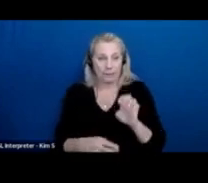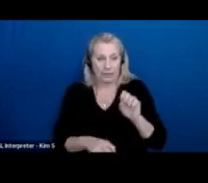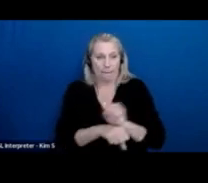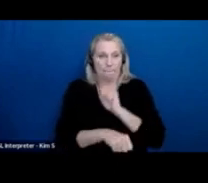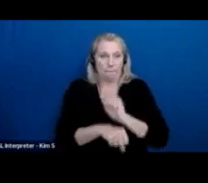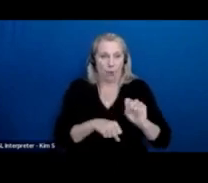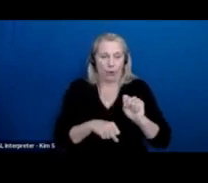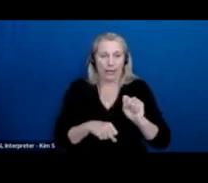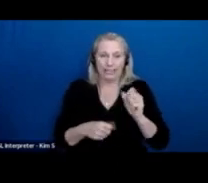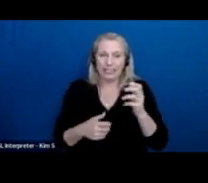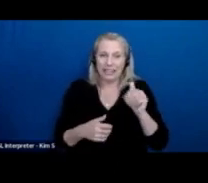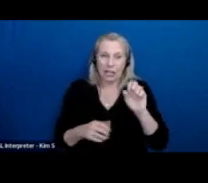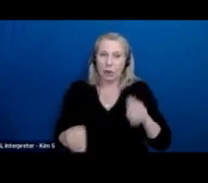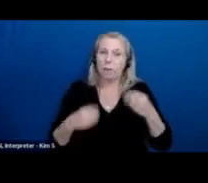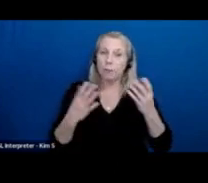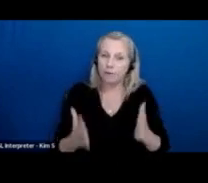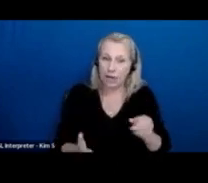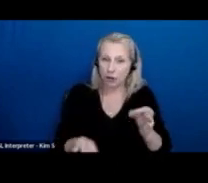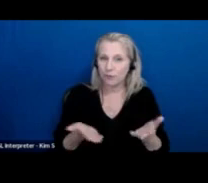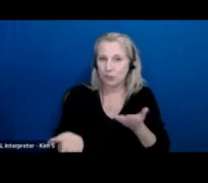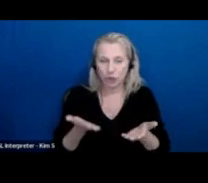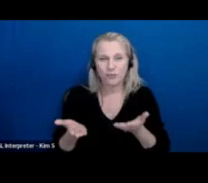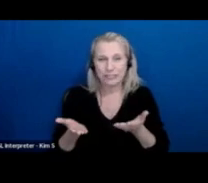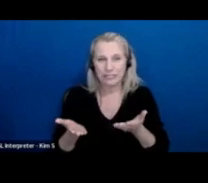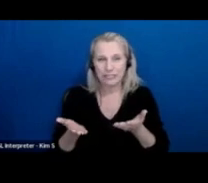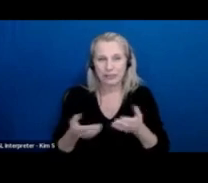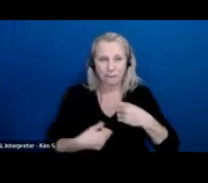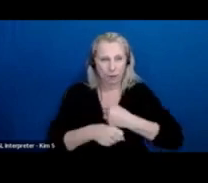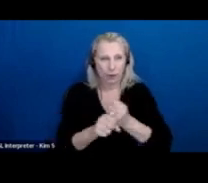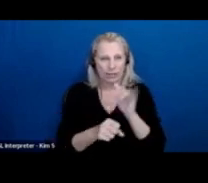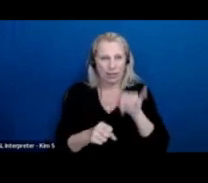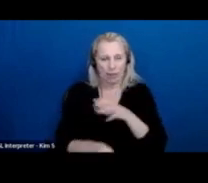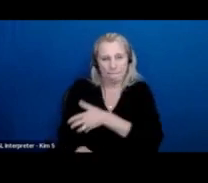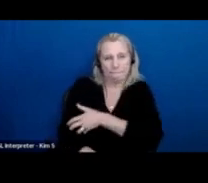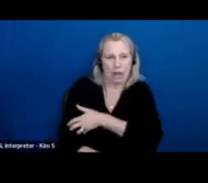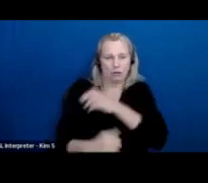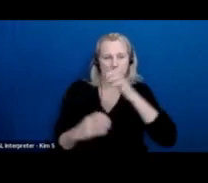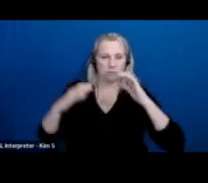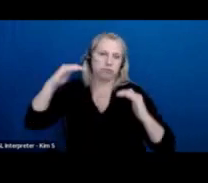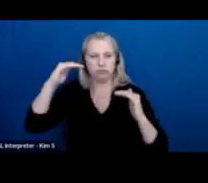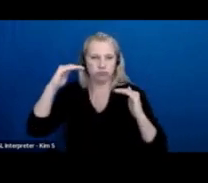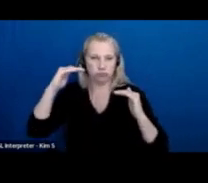employed as a provider of services creates a power imbalances when we partner with